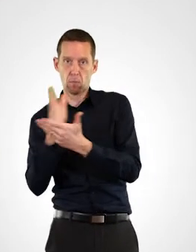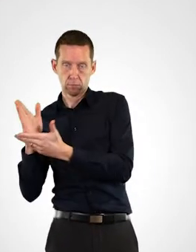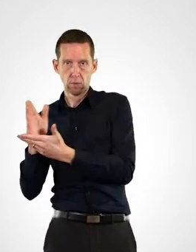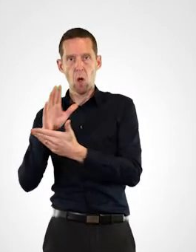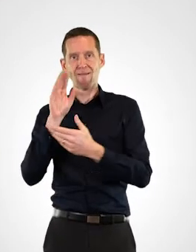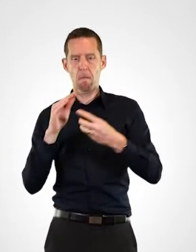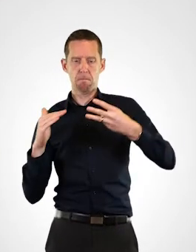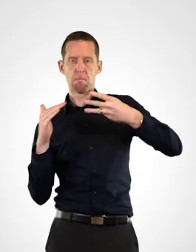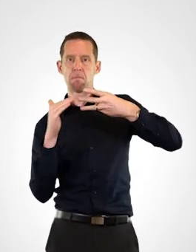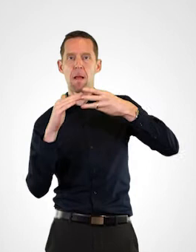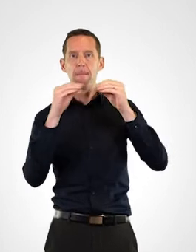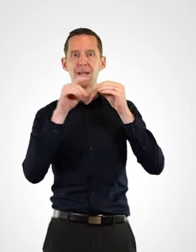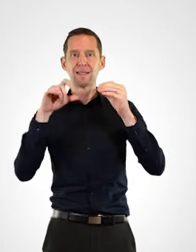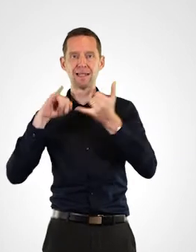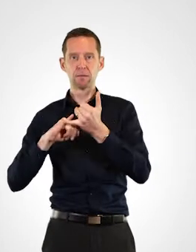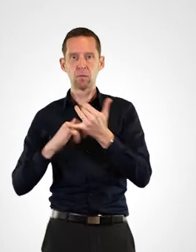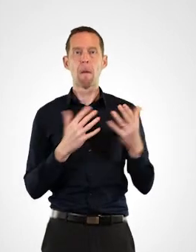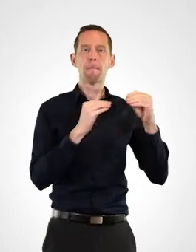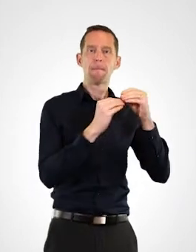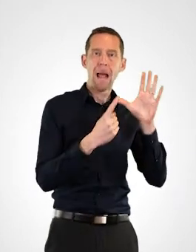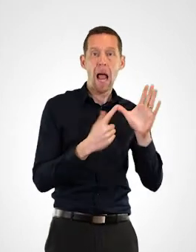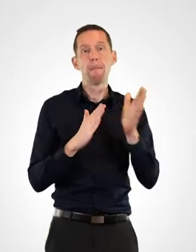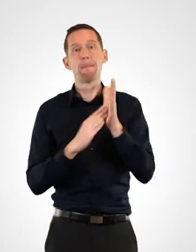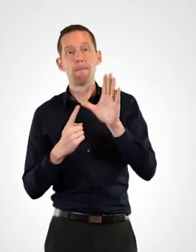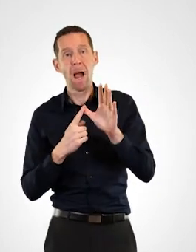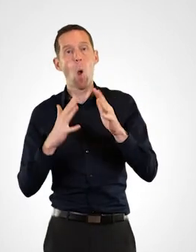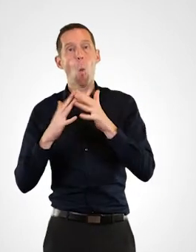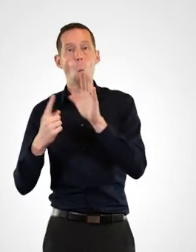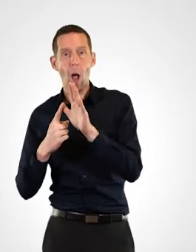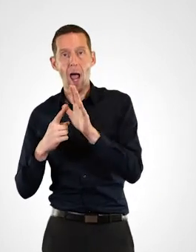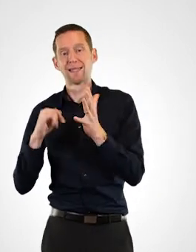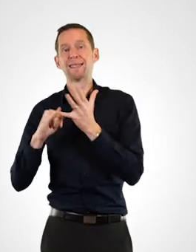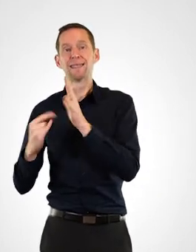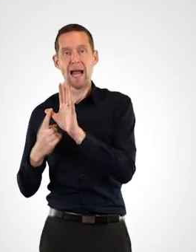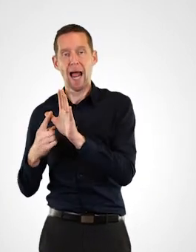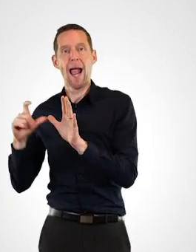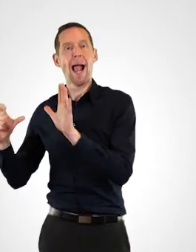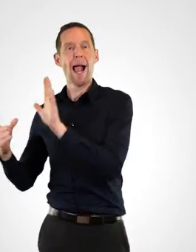from the BCS level - "ba", "ma", "wa", "sa" and "ca".